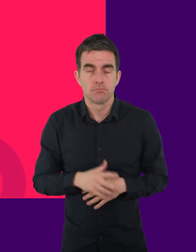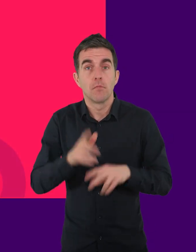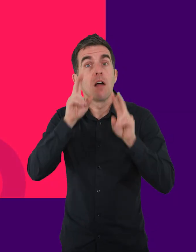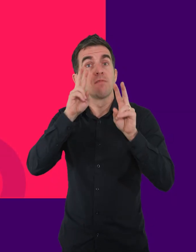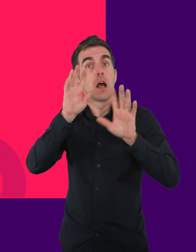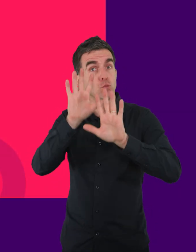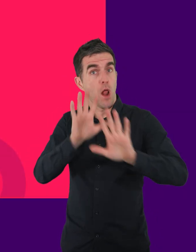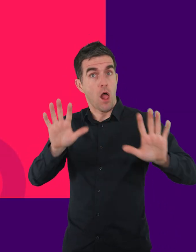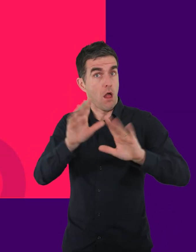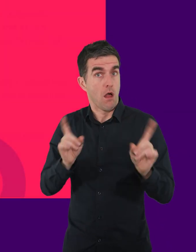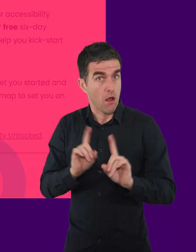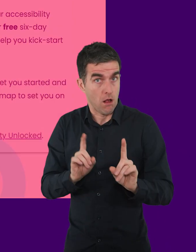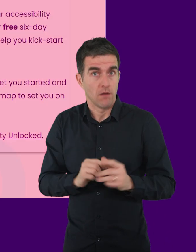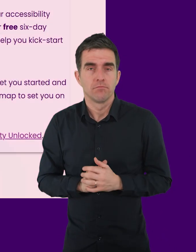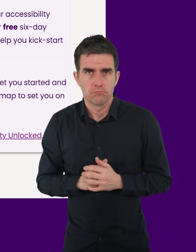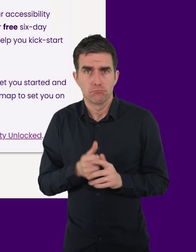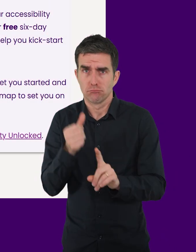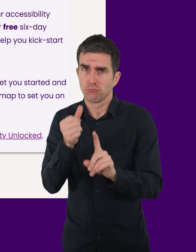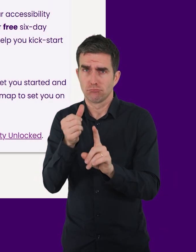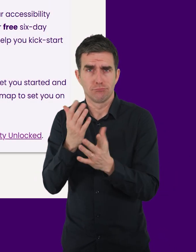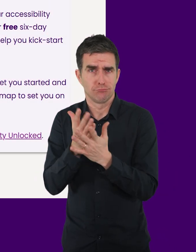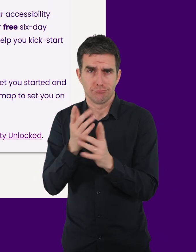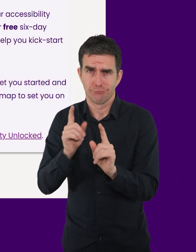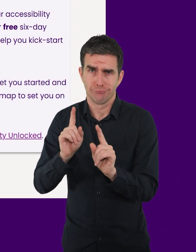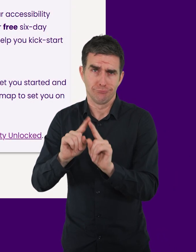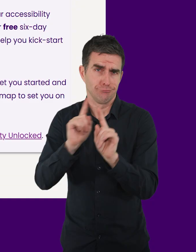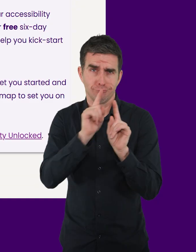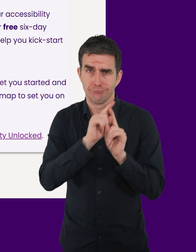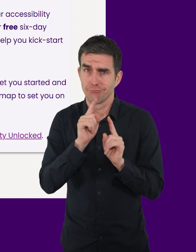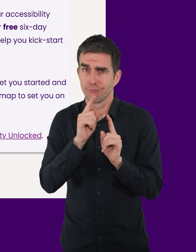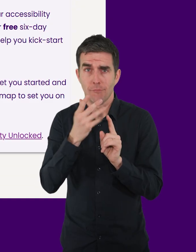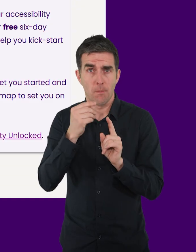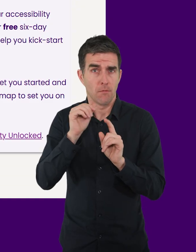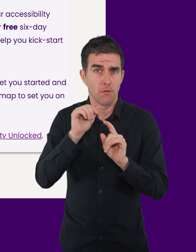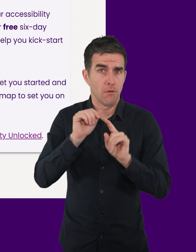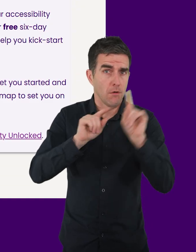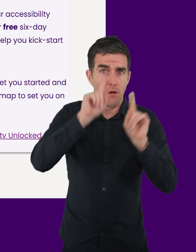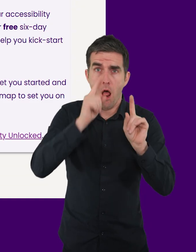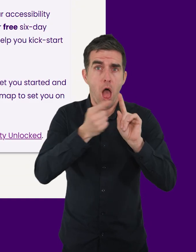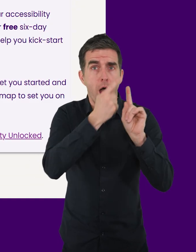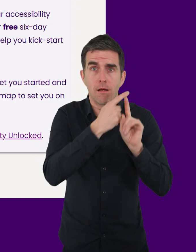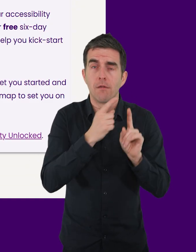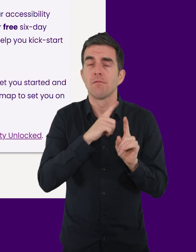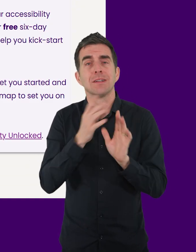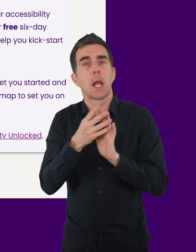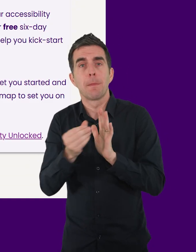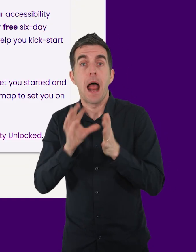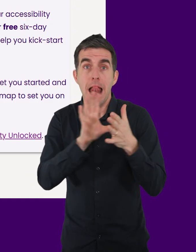Visual design Buttons offer a very different functionality from other interactive components such as links.